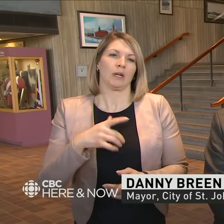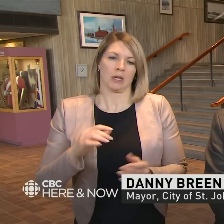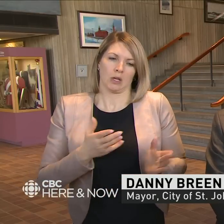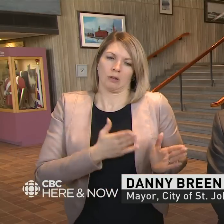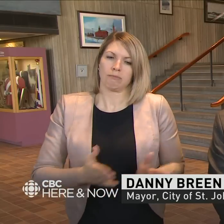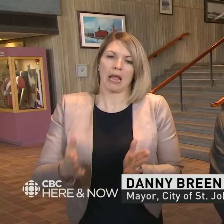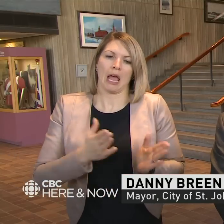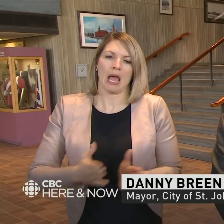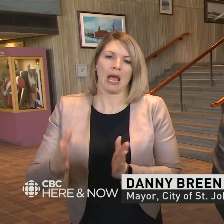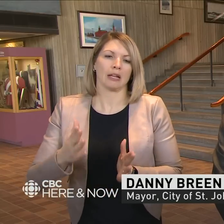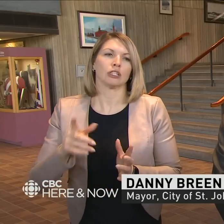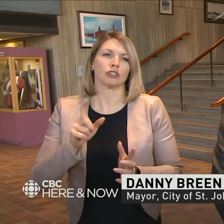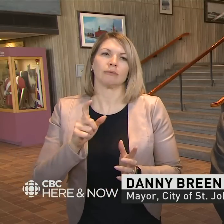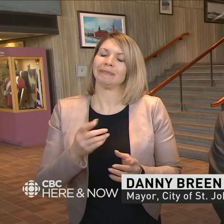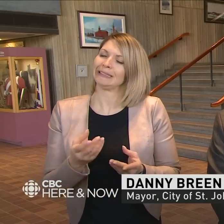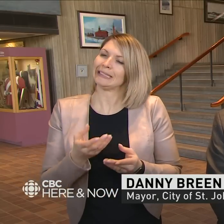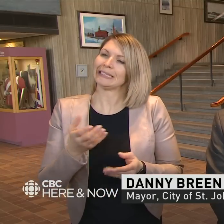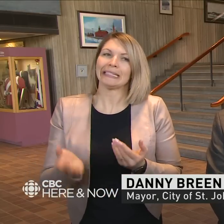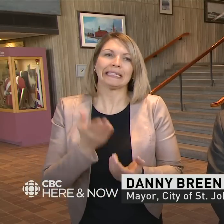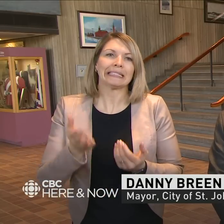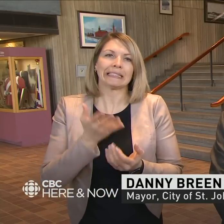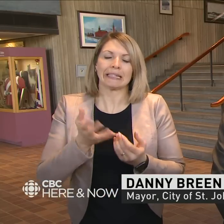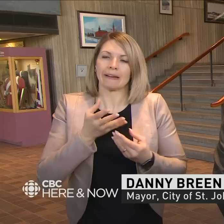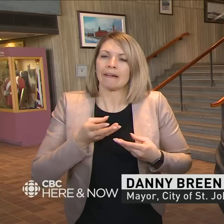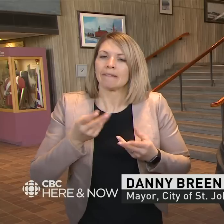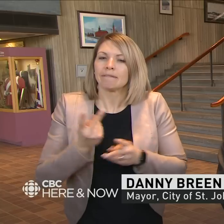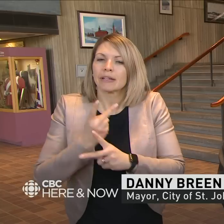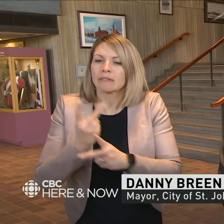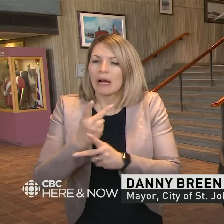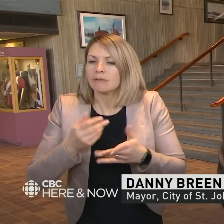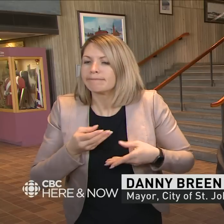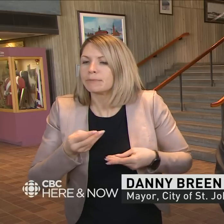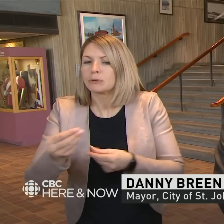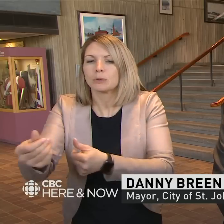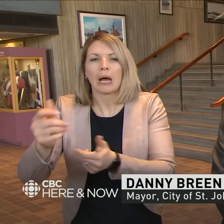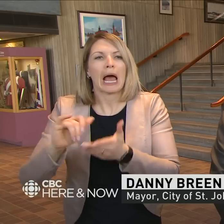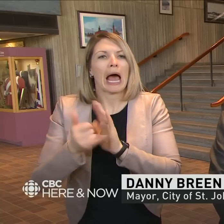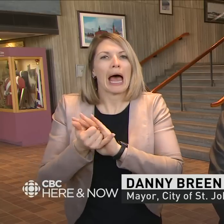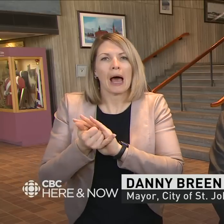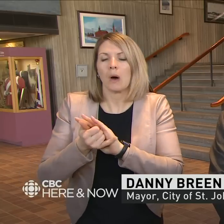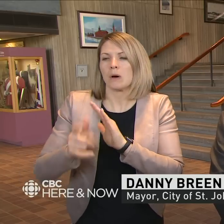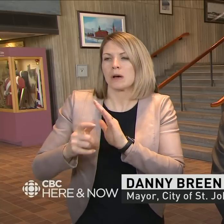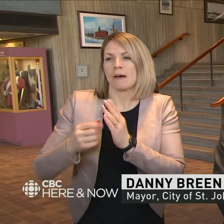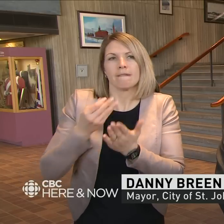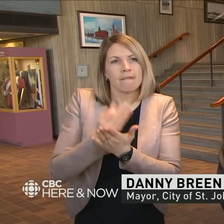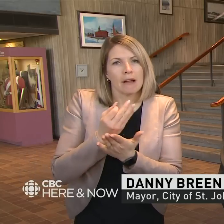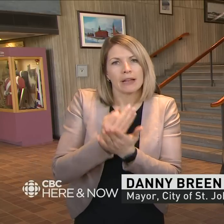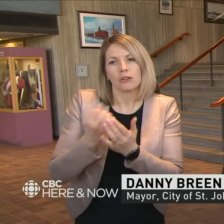WE FEEL THAT SUPPORT SHOULD BE ROLLED OUT QUICKLY AND SHOULD